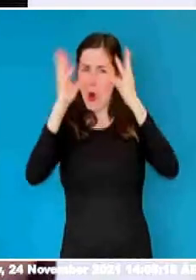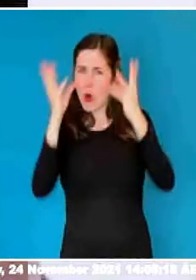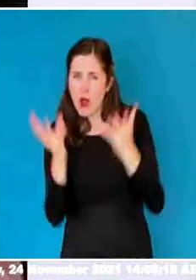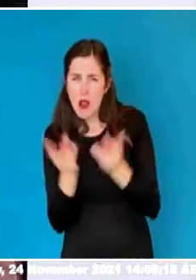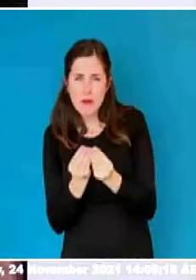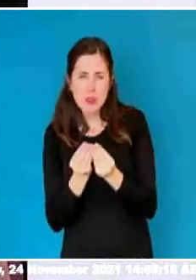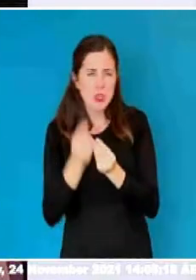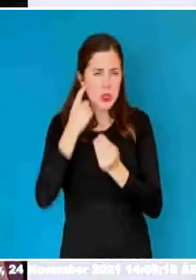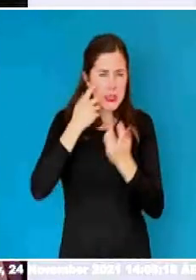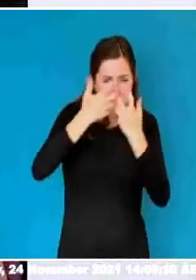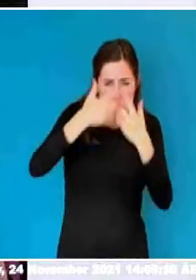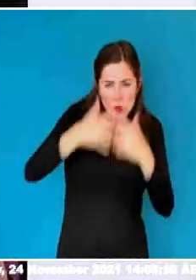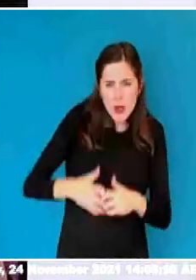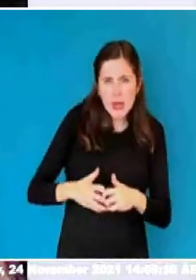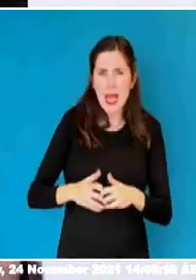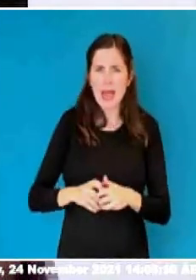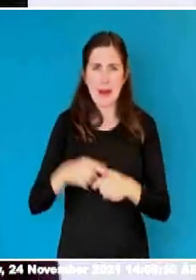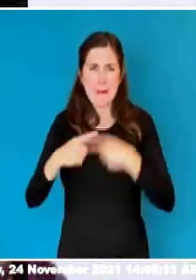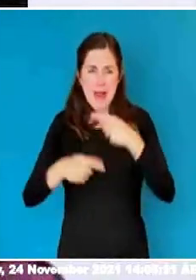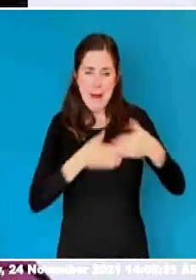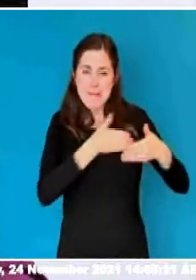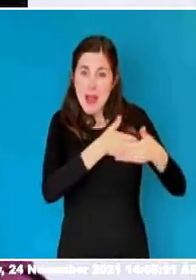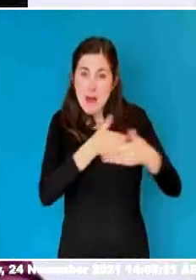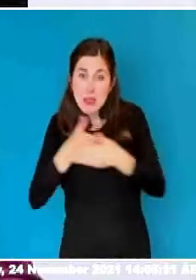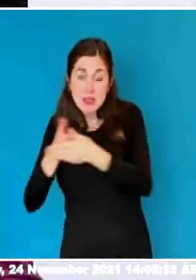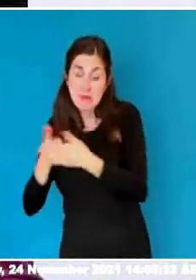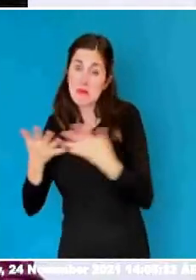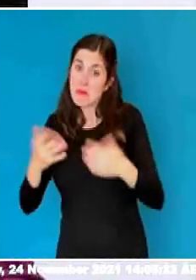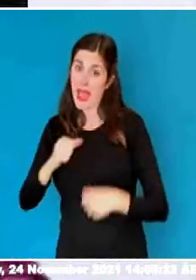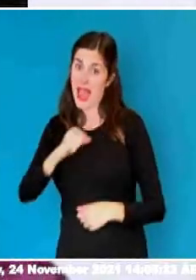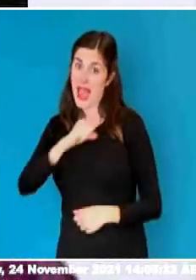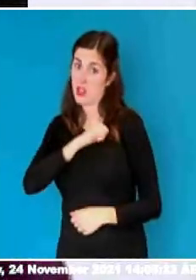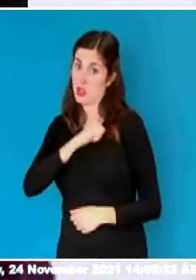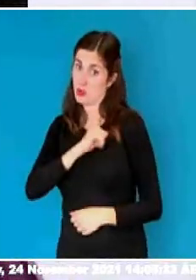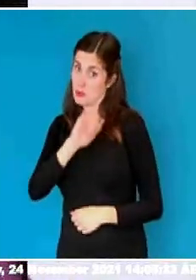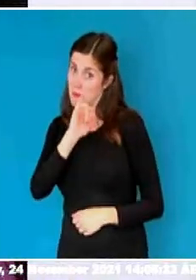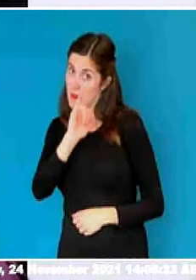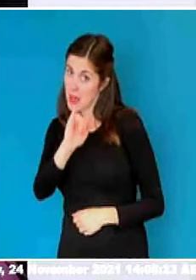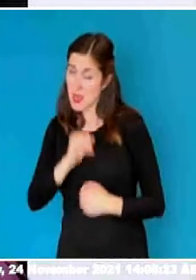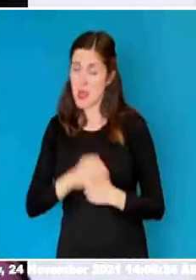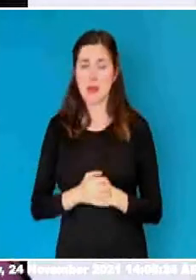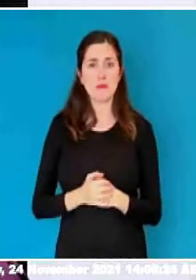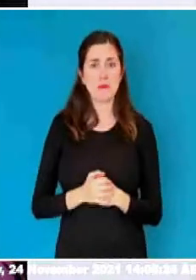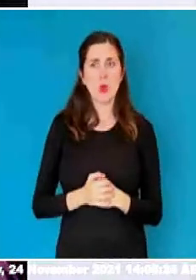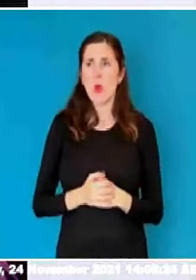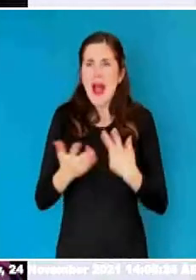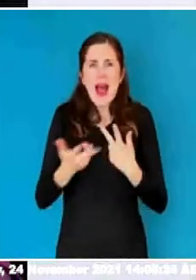attitudinal barriers, but also practical measures to ensure that there will be